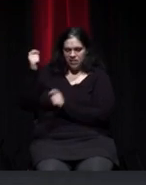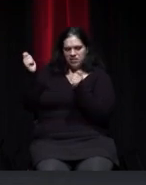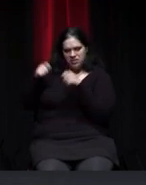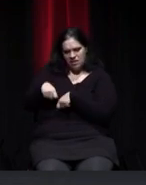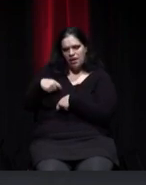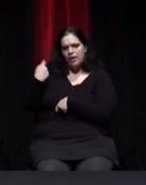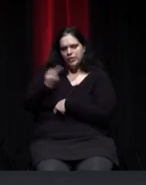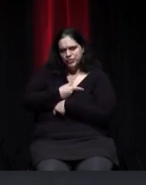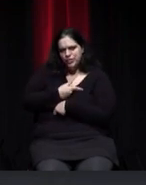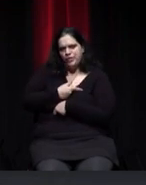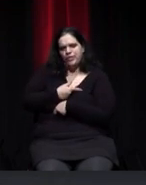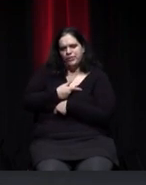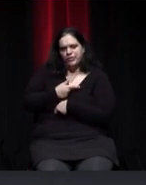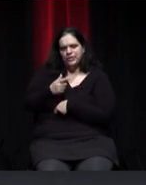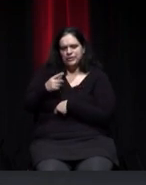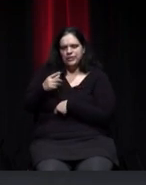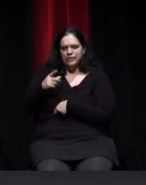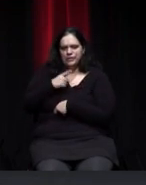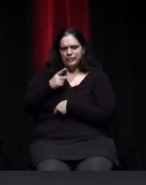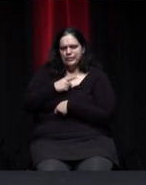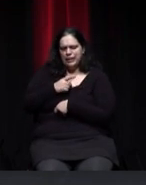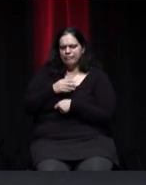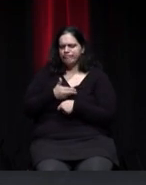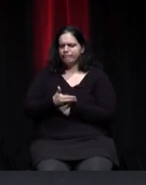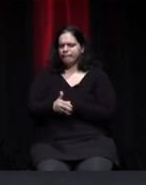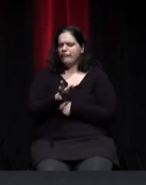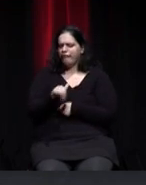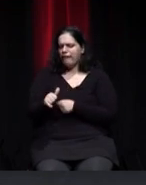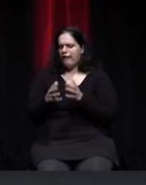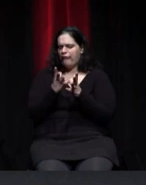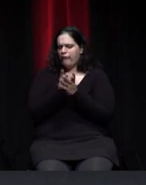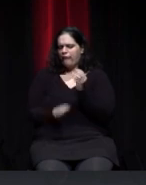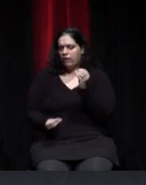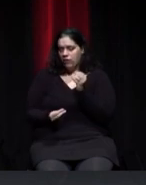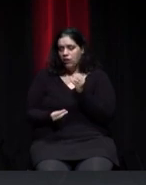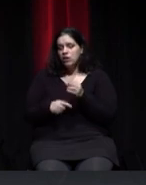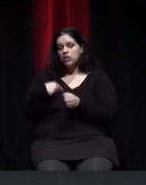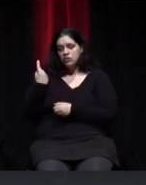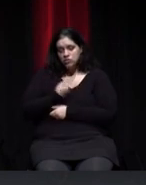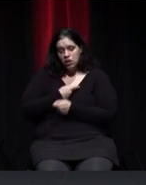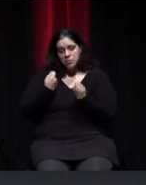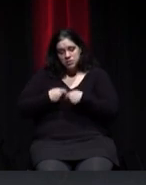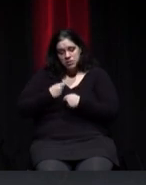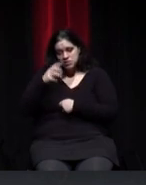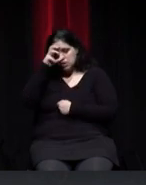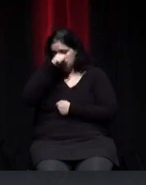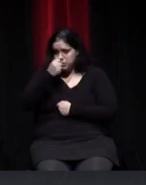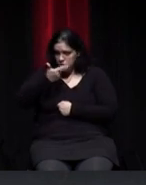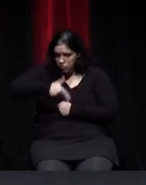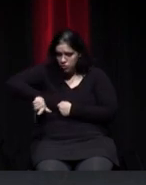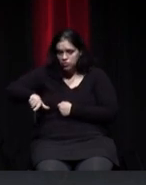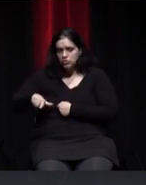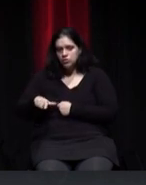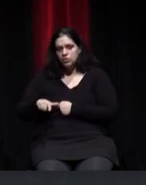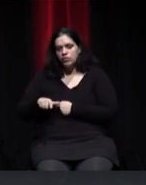in face of this programmed obsolescence is learning, or relearning to ask questions